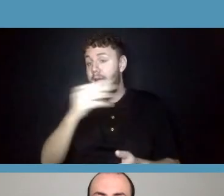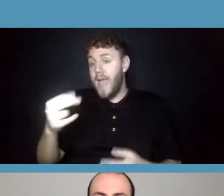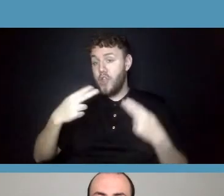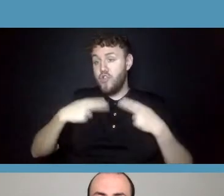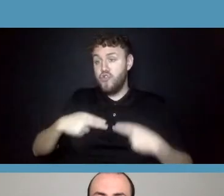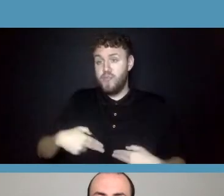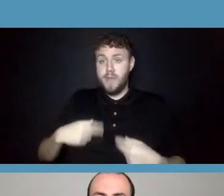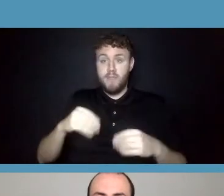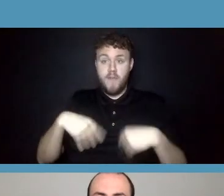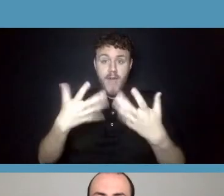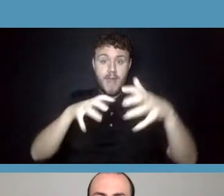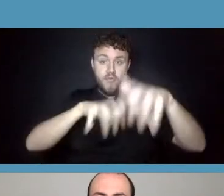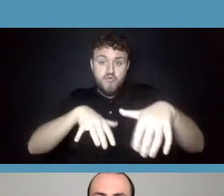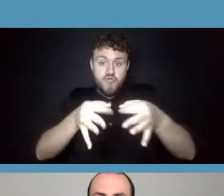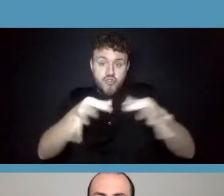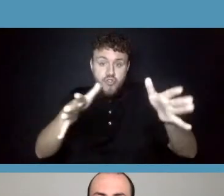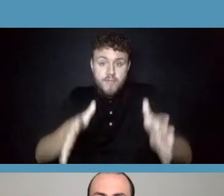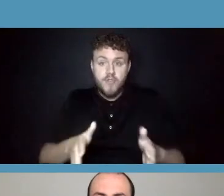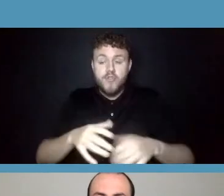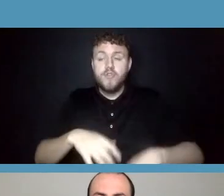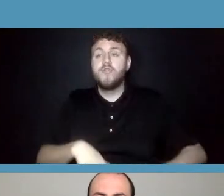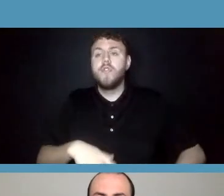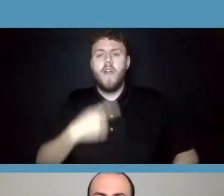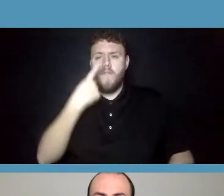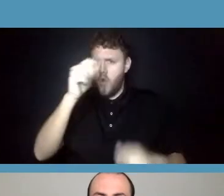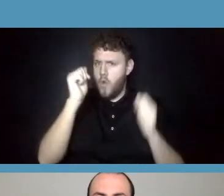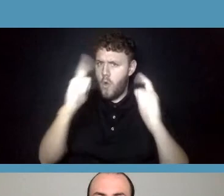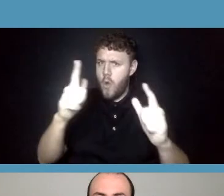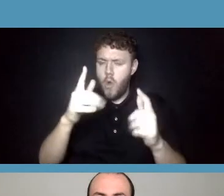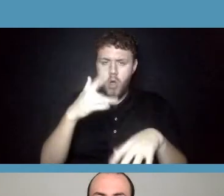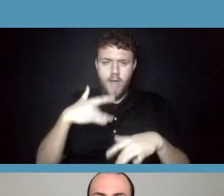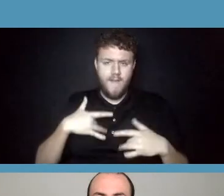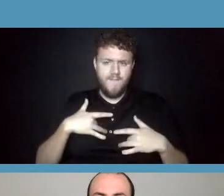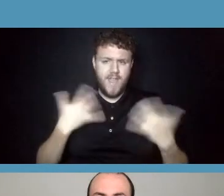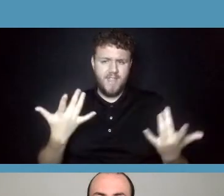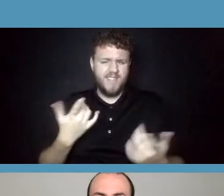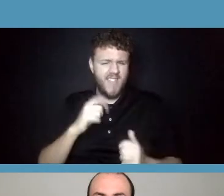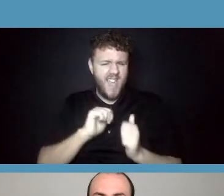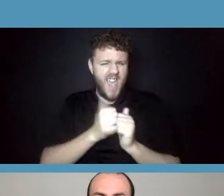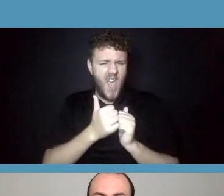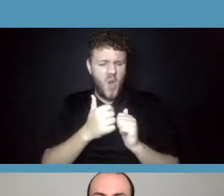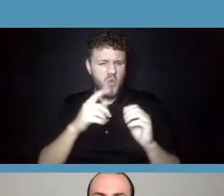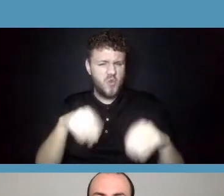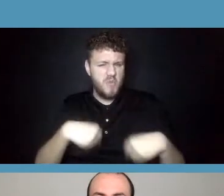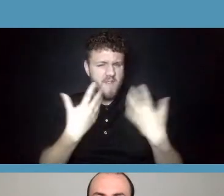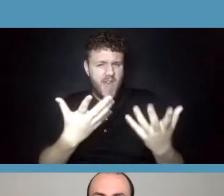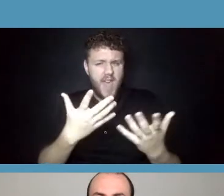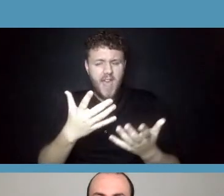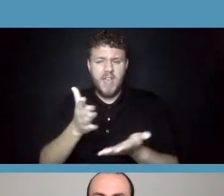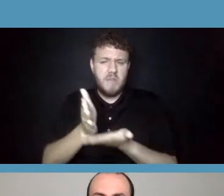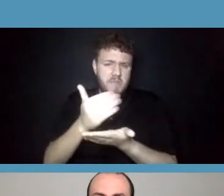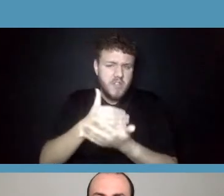close captioning for all of your events? We looked into closed captioning and it was thousands